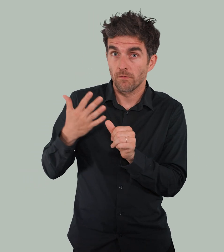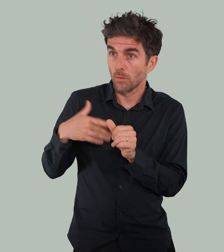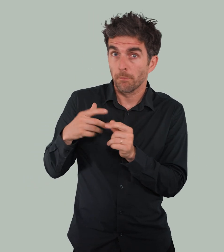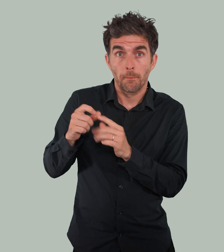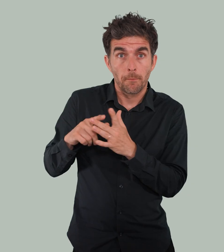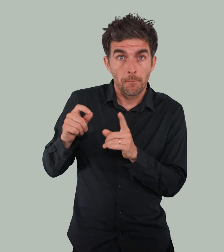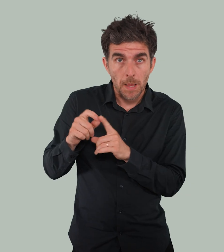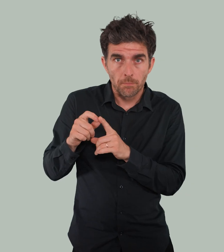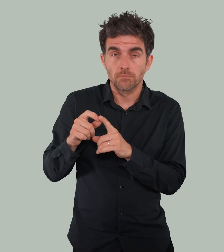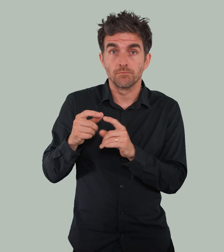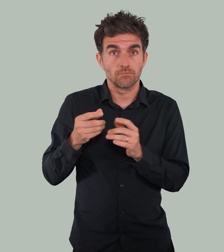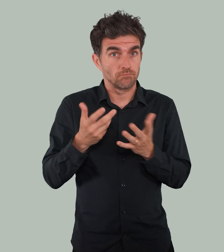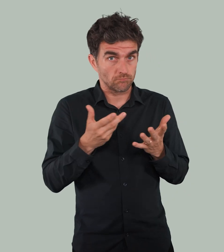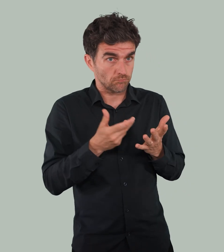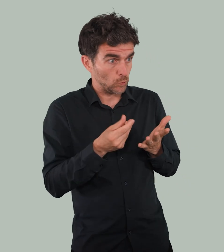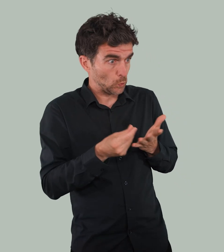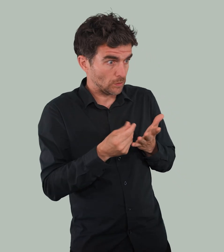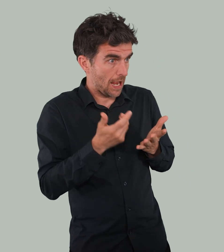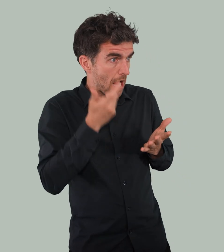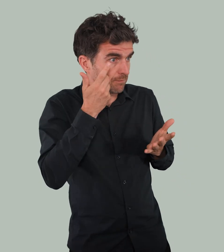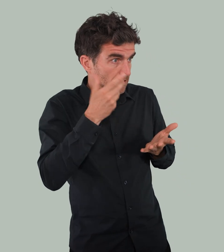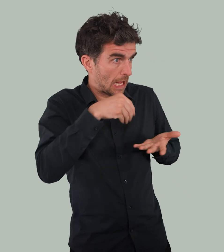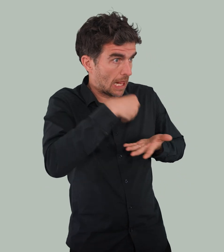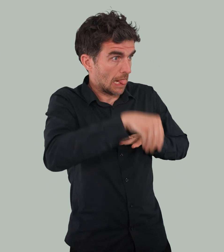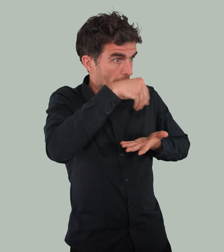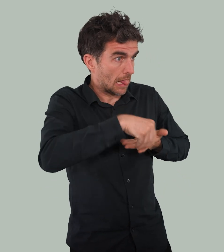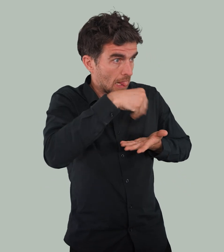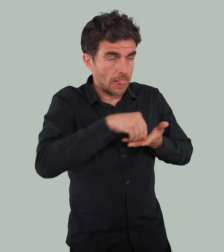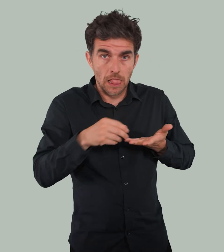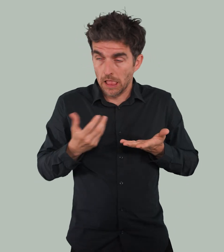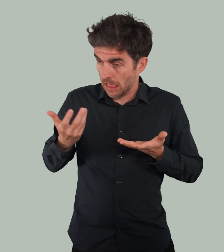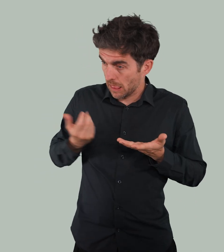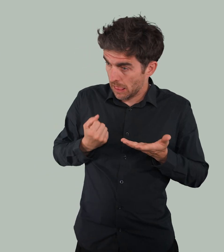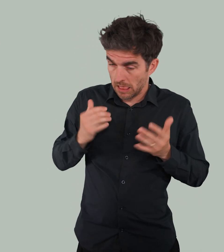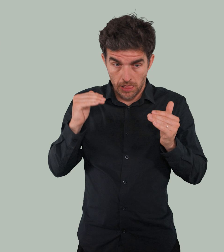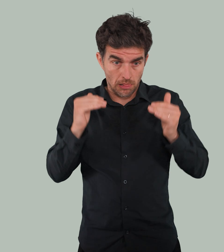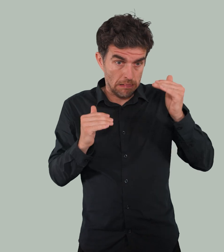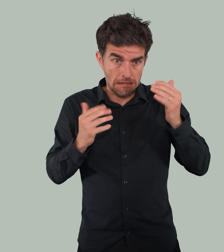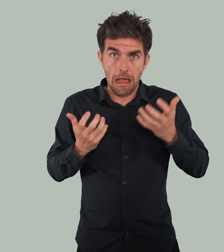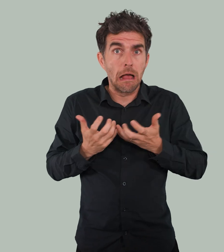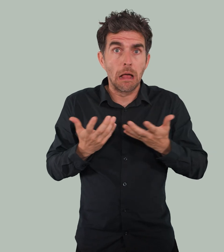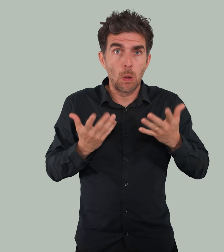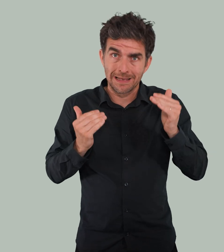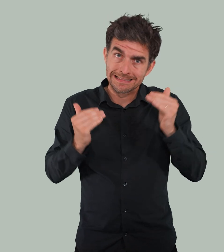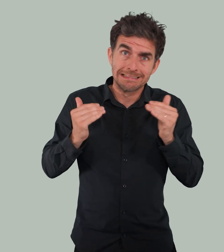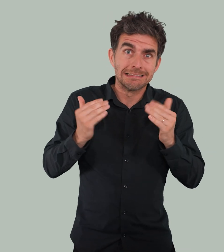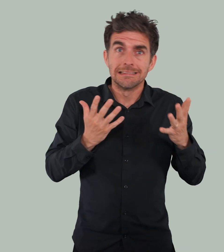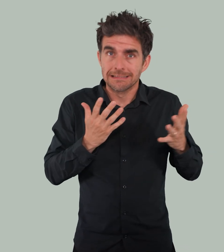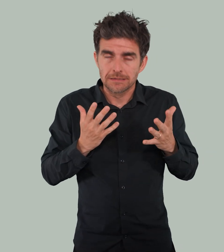received through PIP and the costs they experience day-to-day,